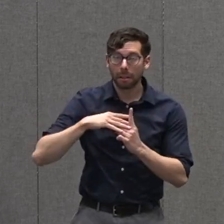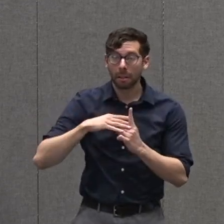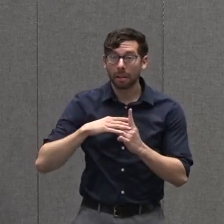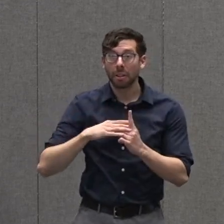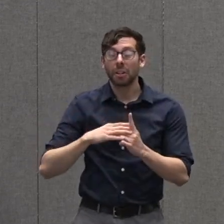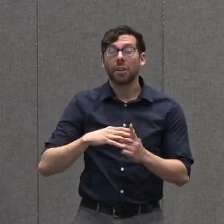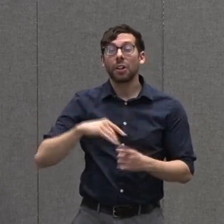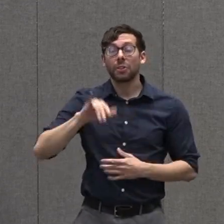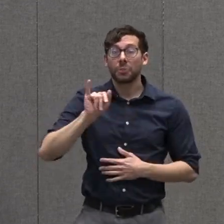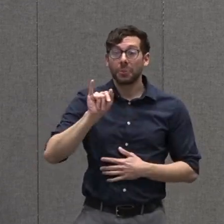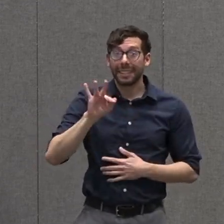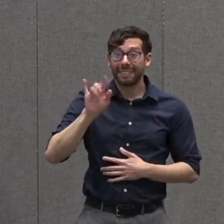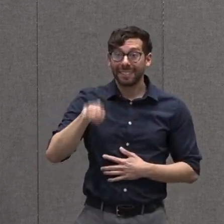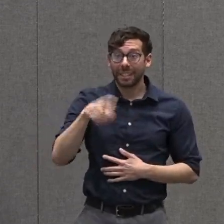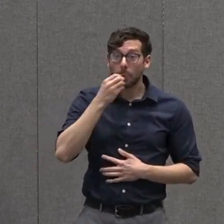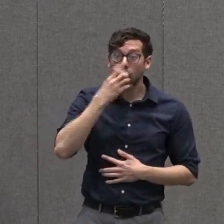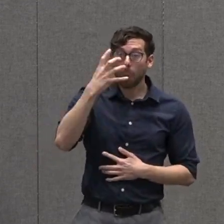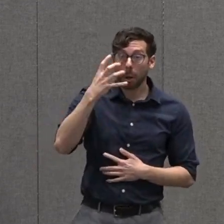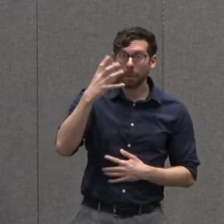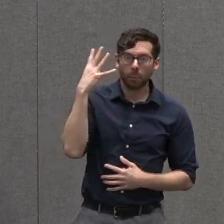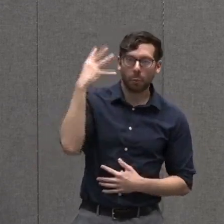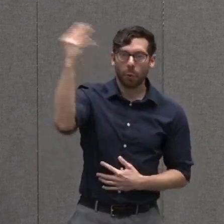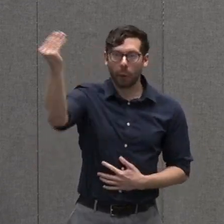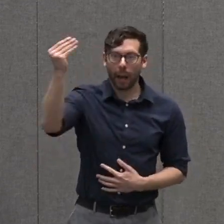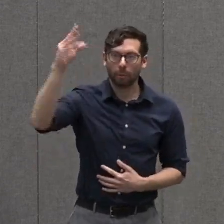they cool off by going into the shade, or into water.